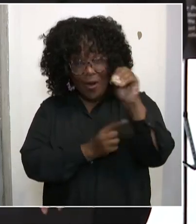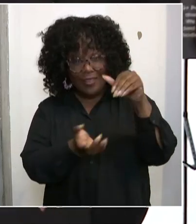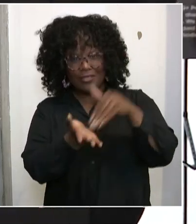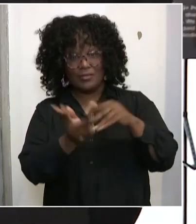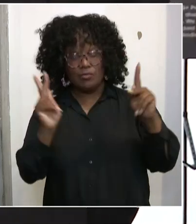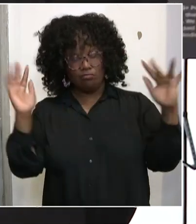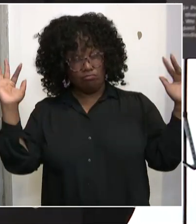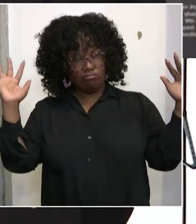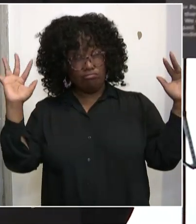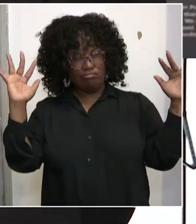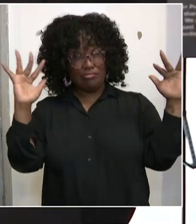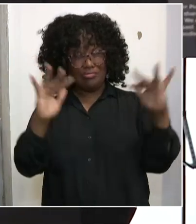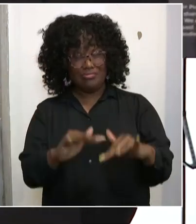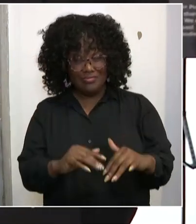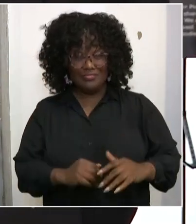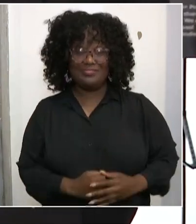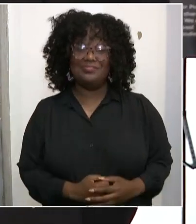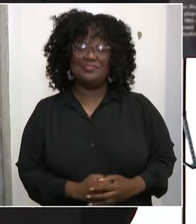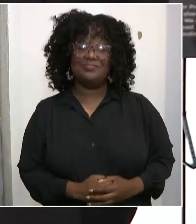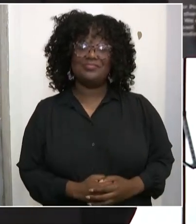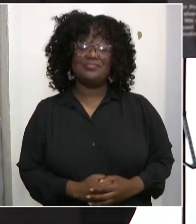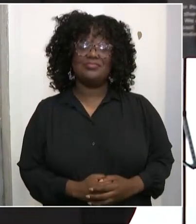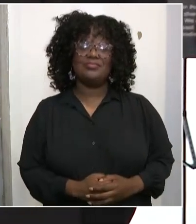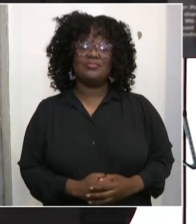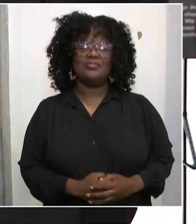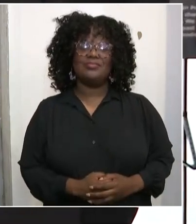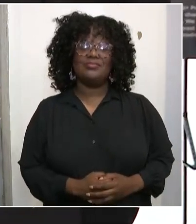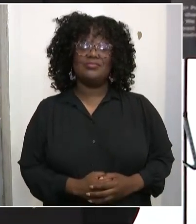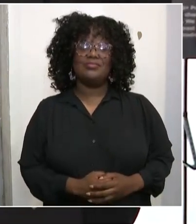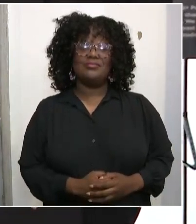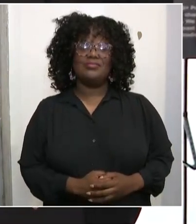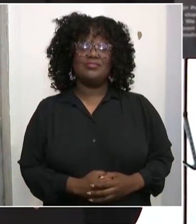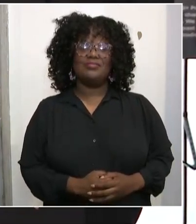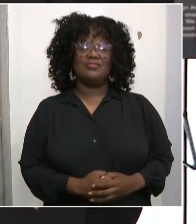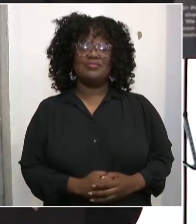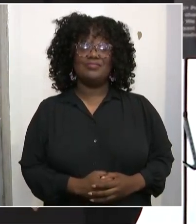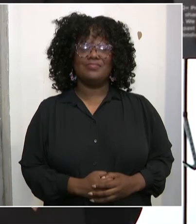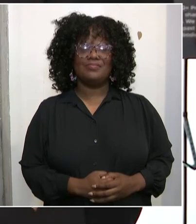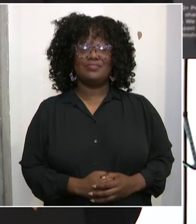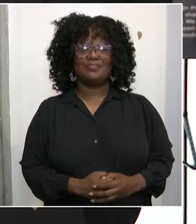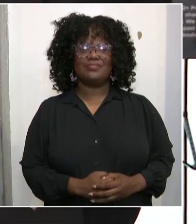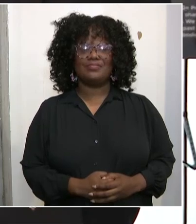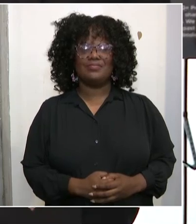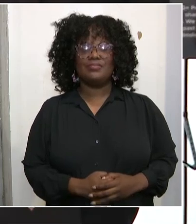and we know that this year with the Breezy Bowl featuring Grammy winner Chris Brown at Nats Park has